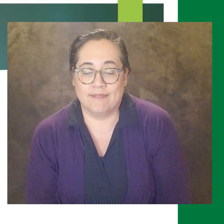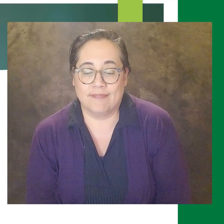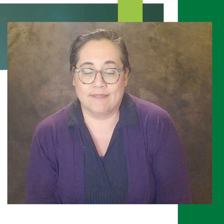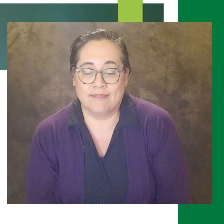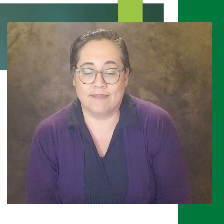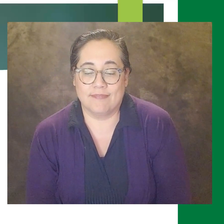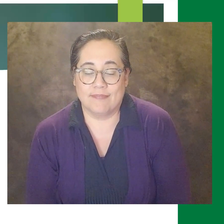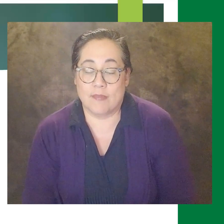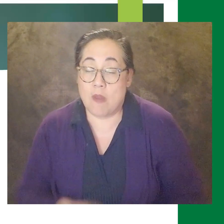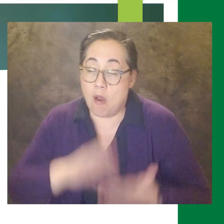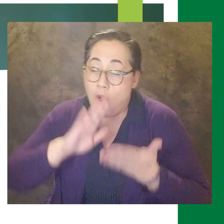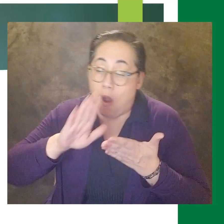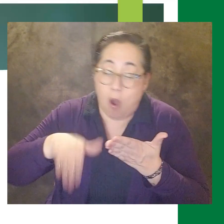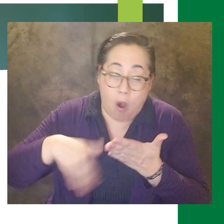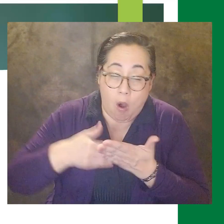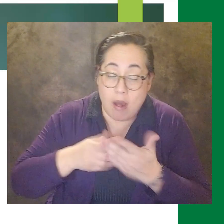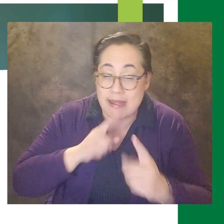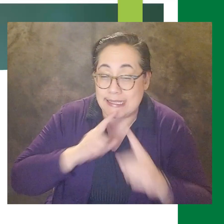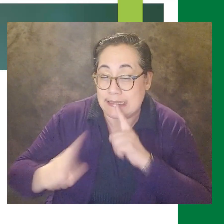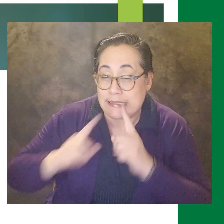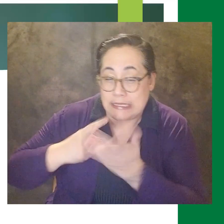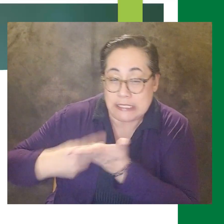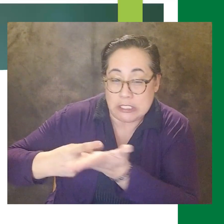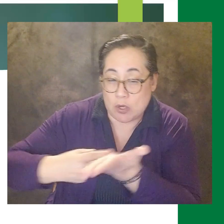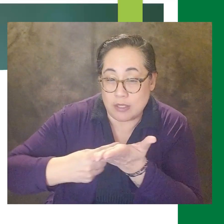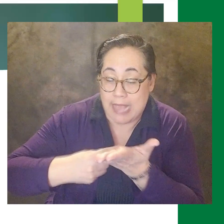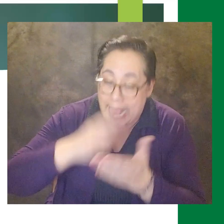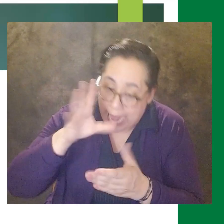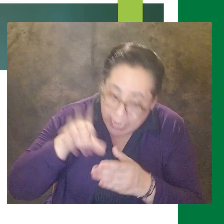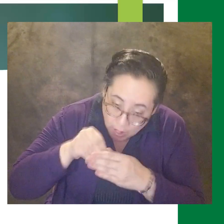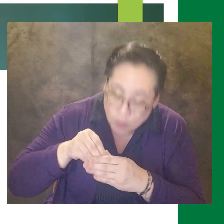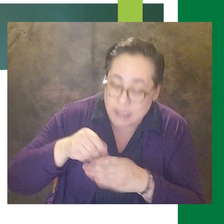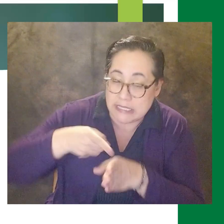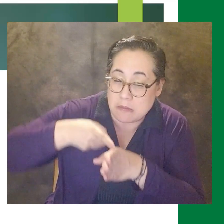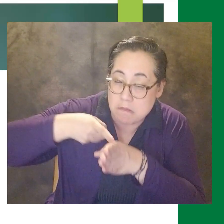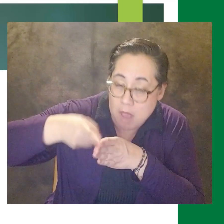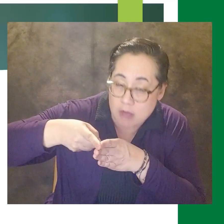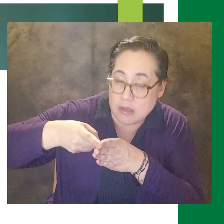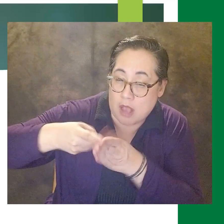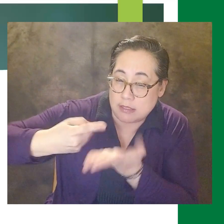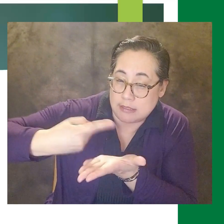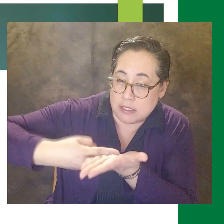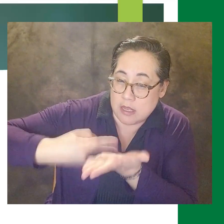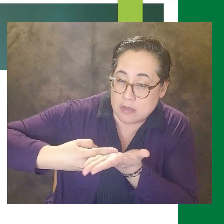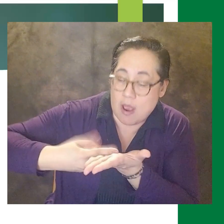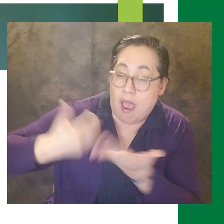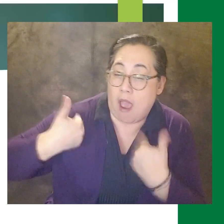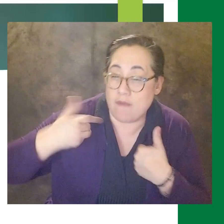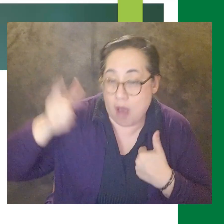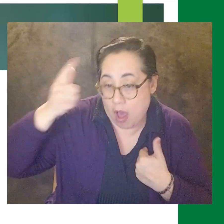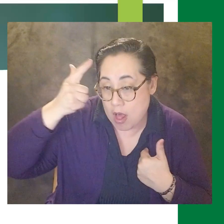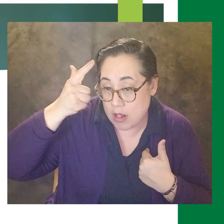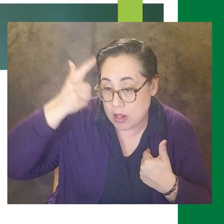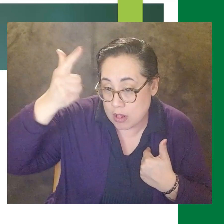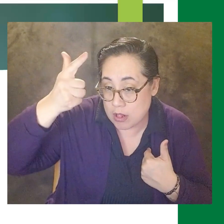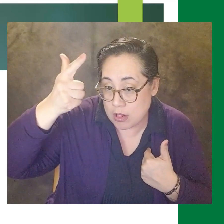All discourse, including specialized ... discourse as logic, relationships and structure.